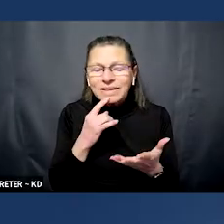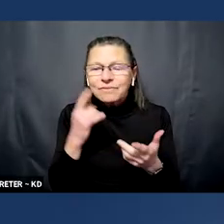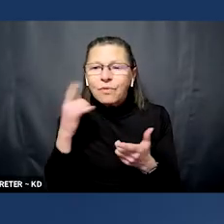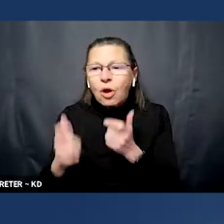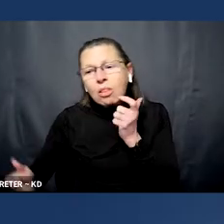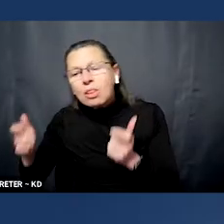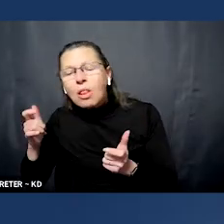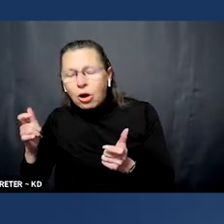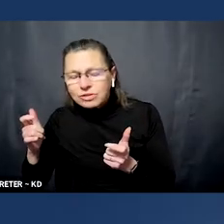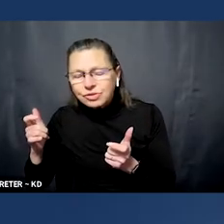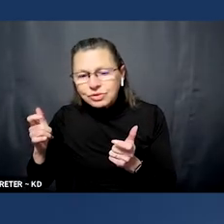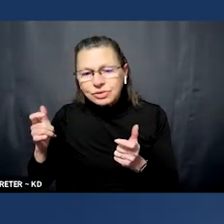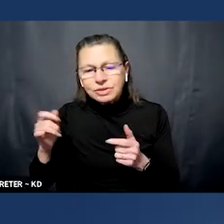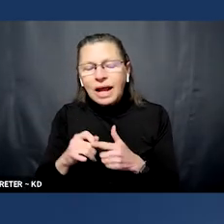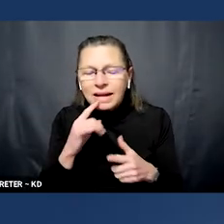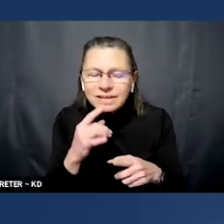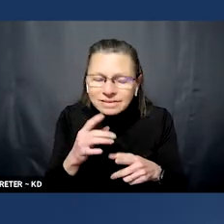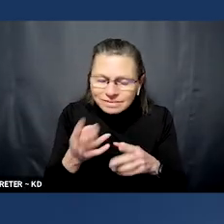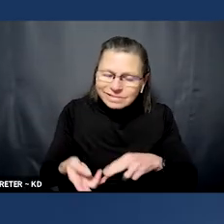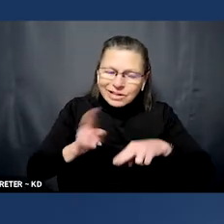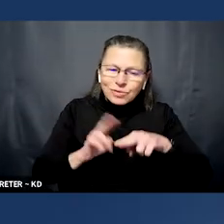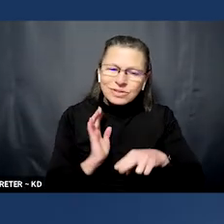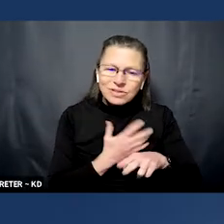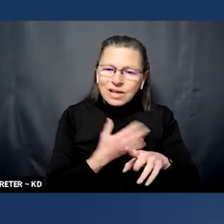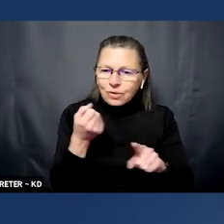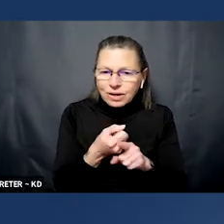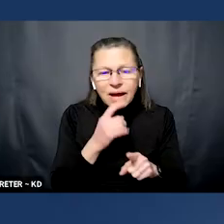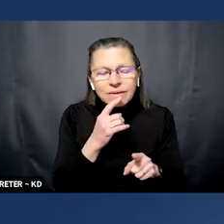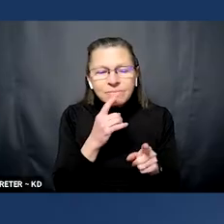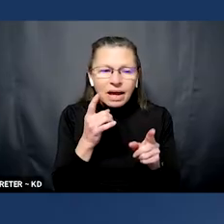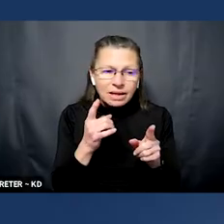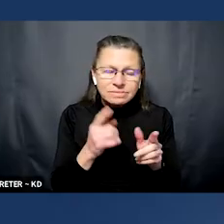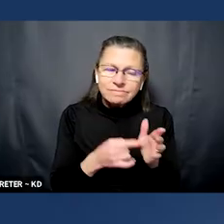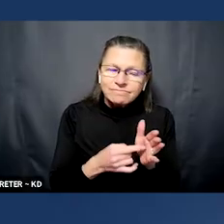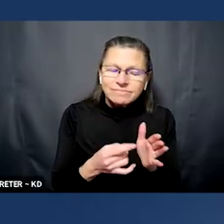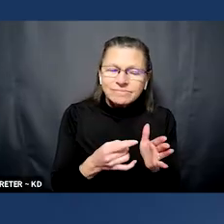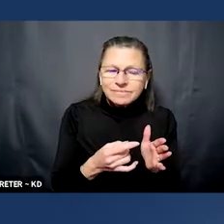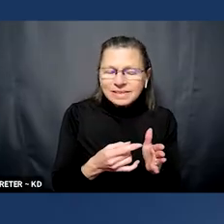impact exponentially while influencing research priorities in the broader community. This brings